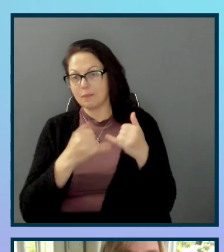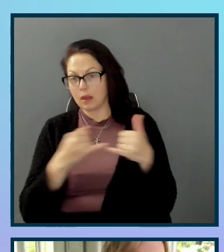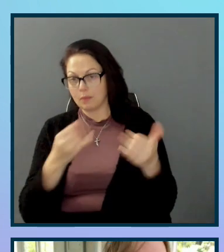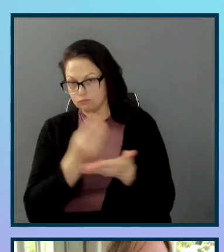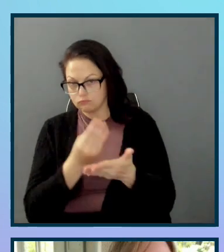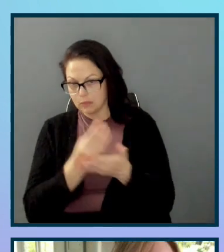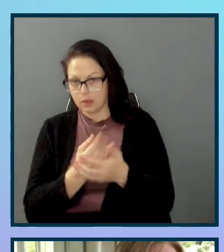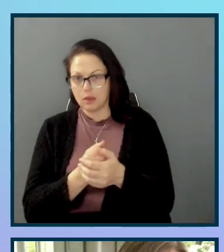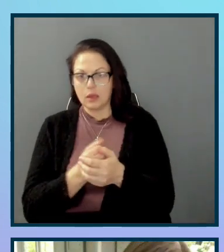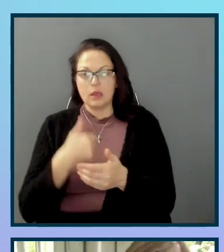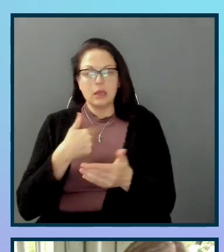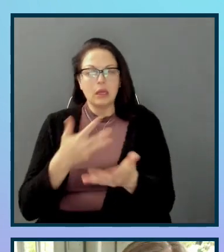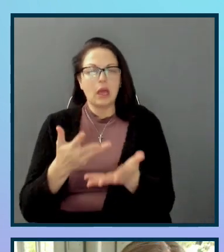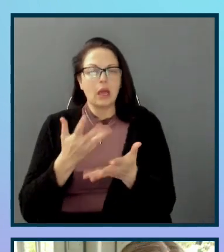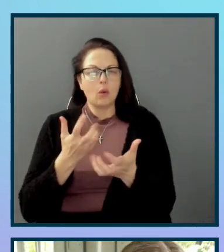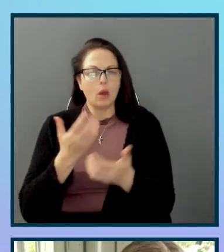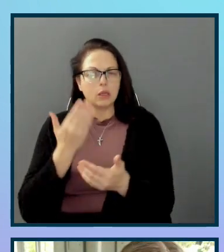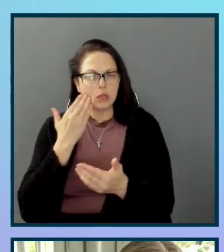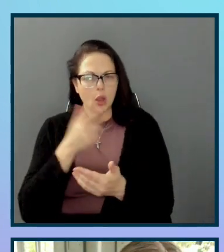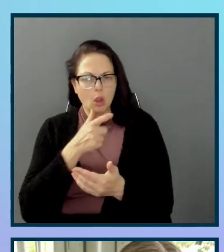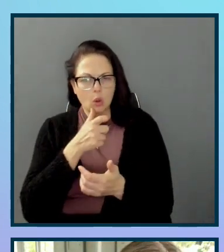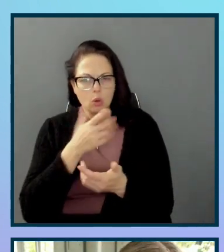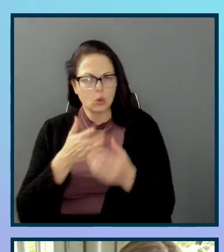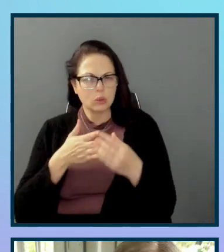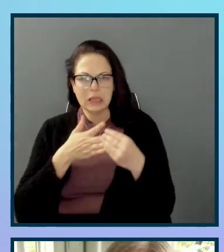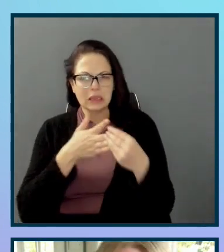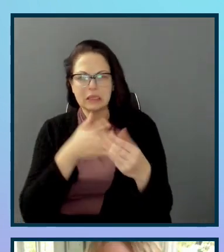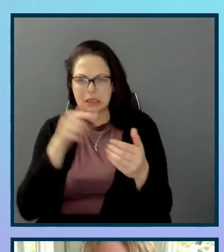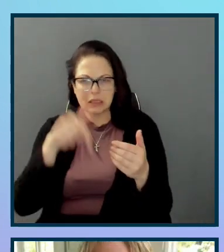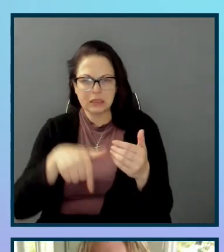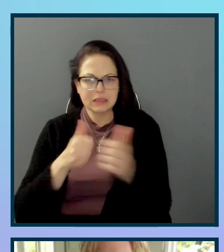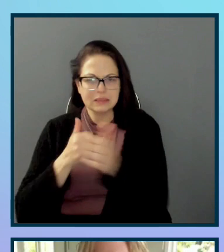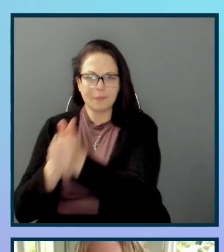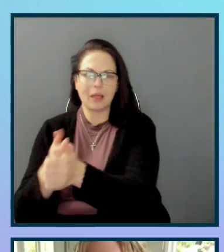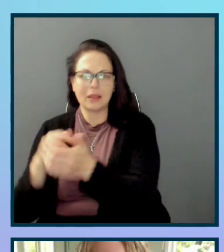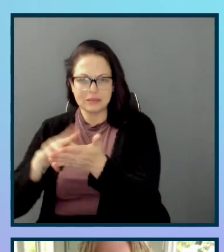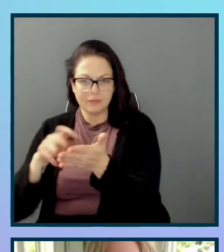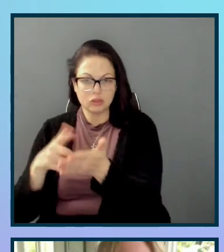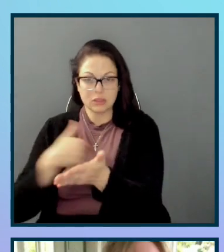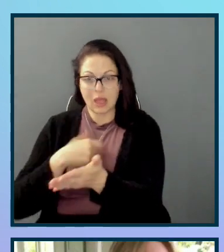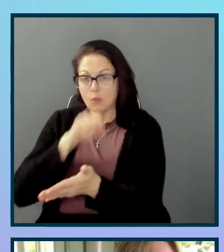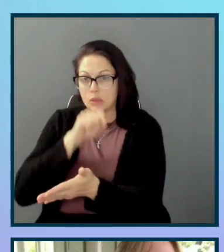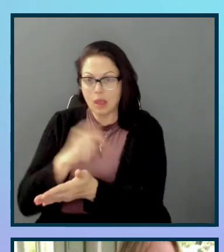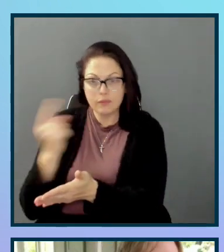I wanna know who's, by the way, leading all of this stuff, like compliance definitions, I have no idea. I would love for somebody to get in touch with me